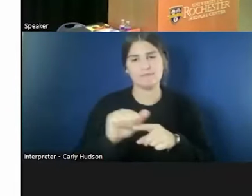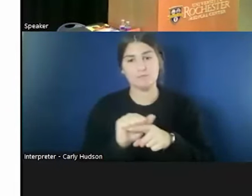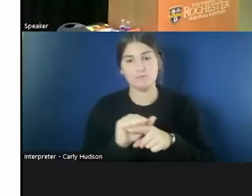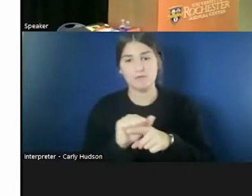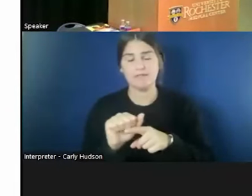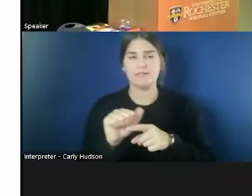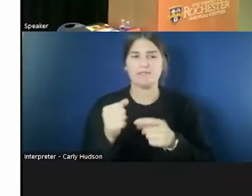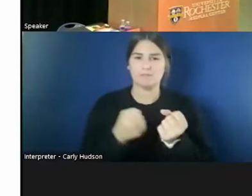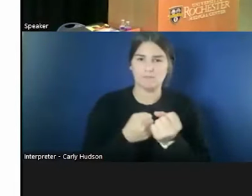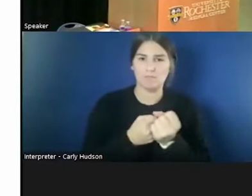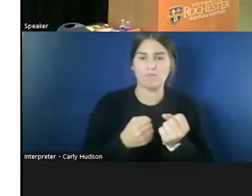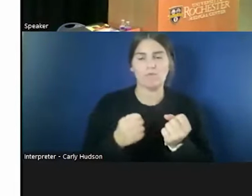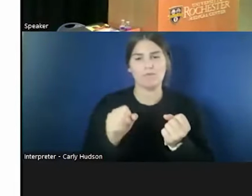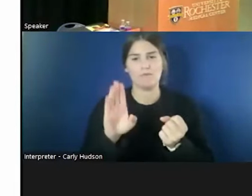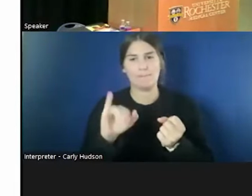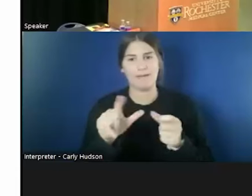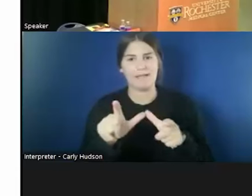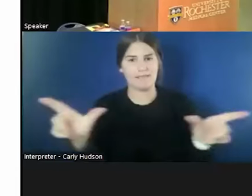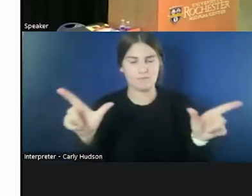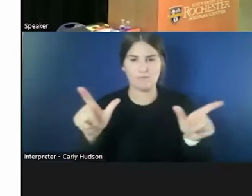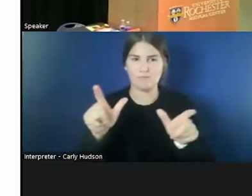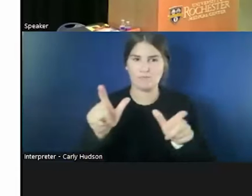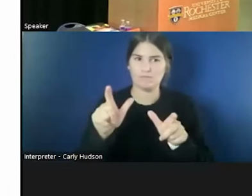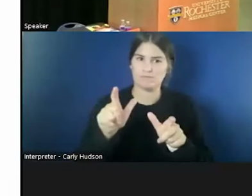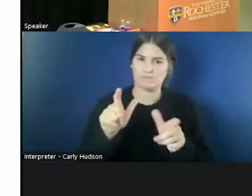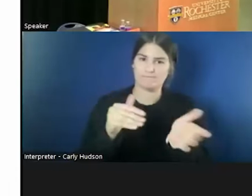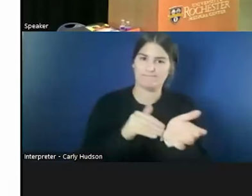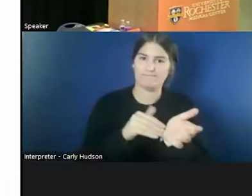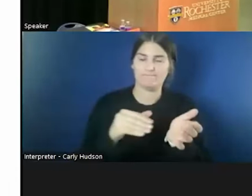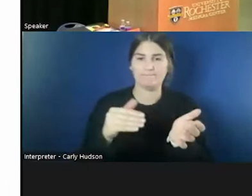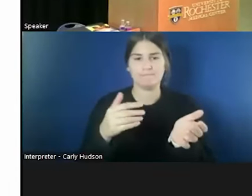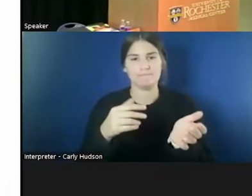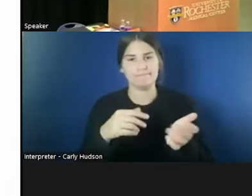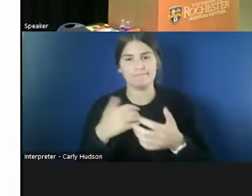professionals and we need them soon another Shameless plug is community health workers ibero